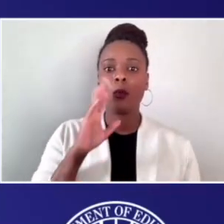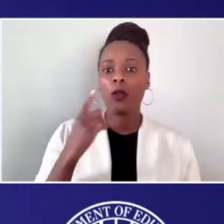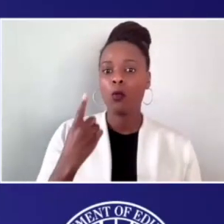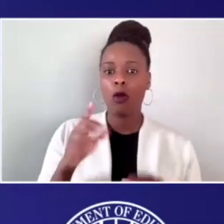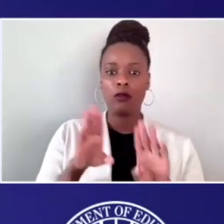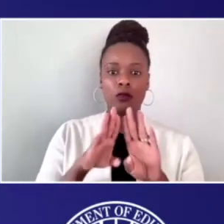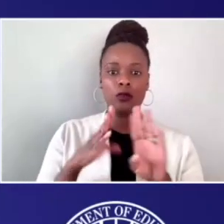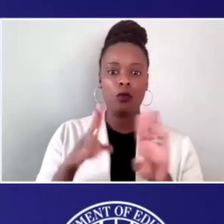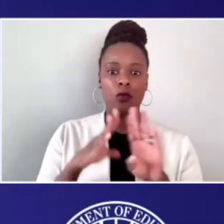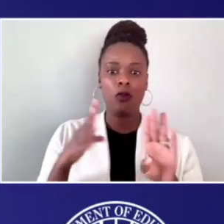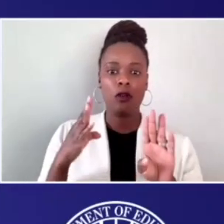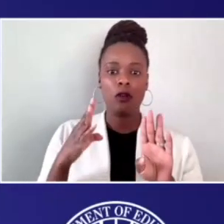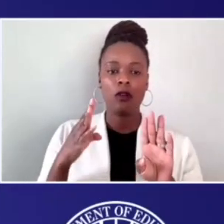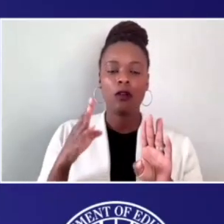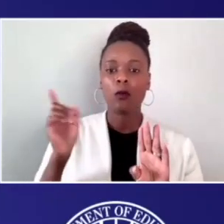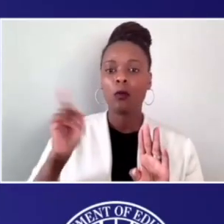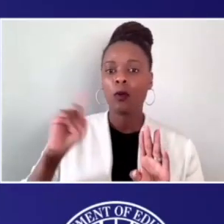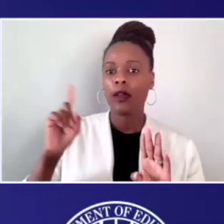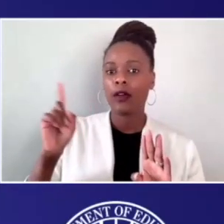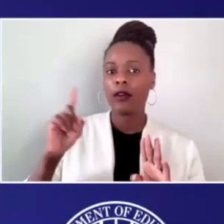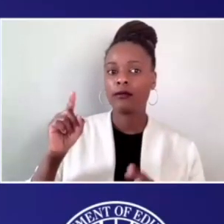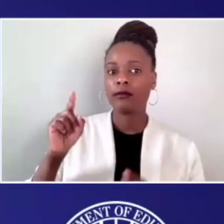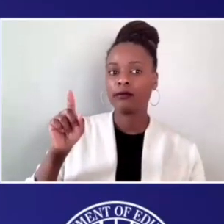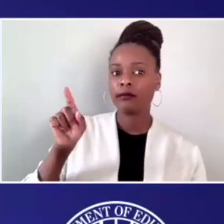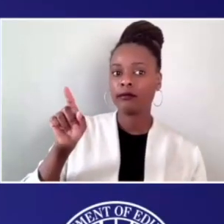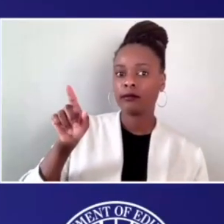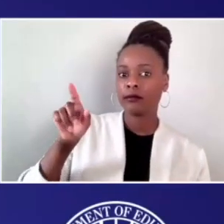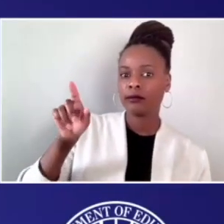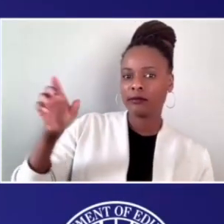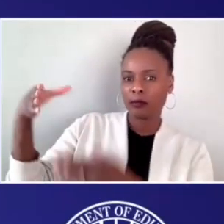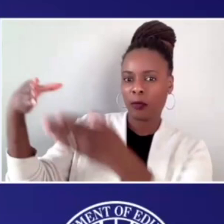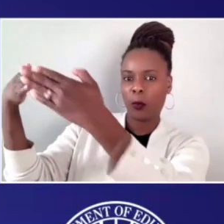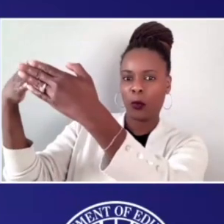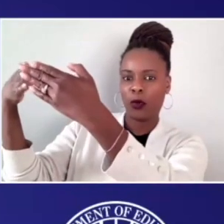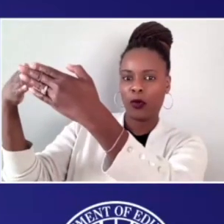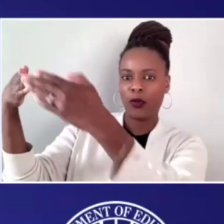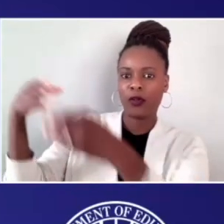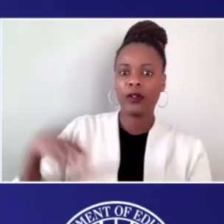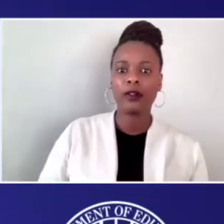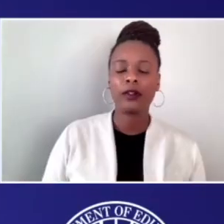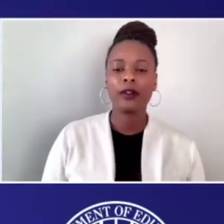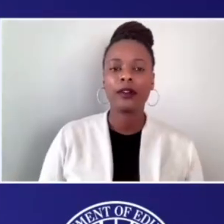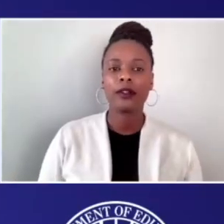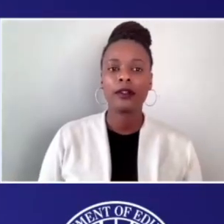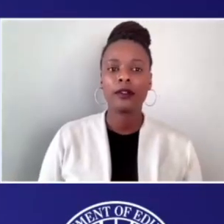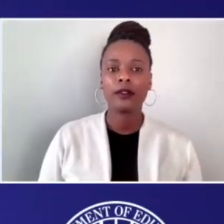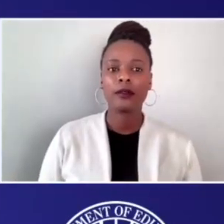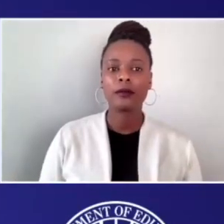which will be the far door over here in the corner behind you folks,